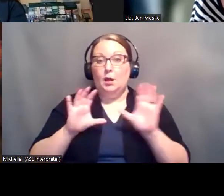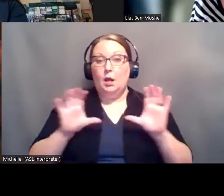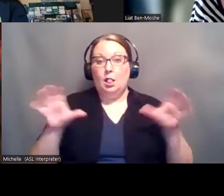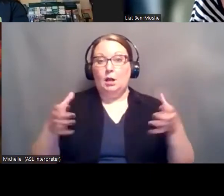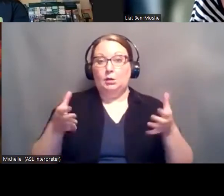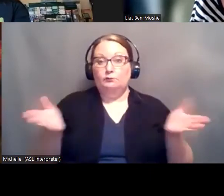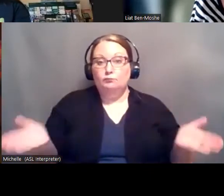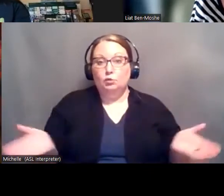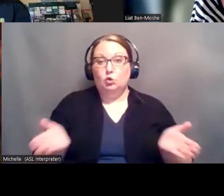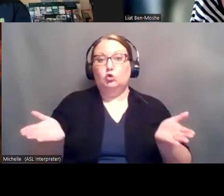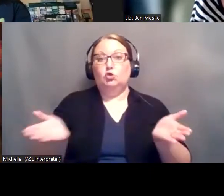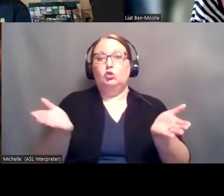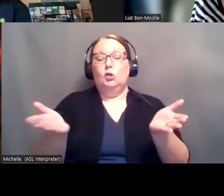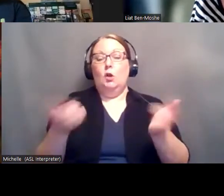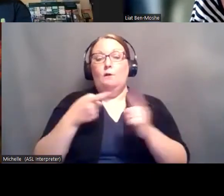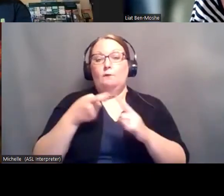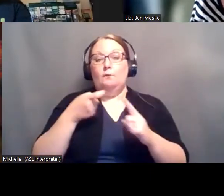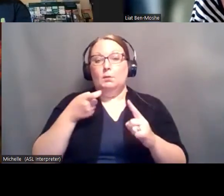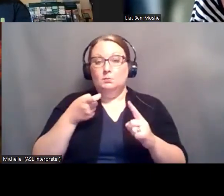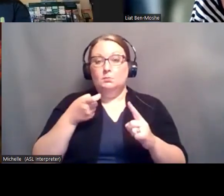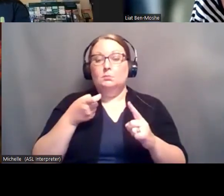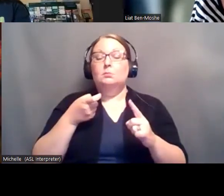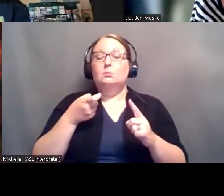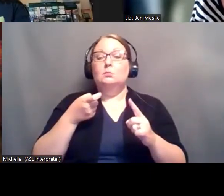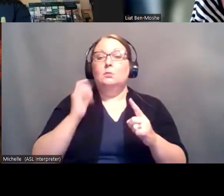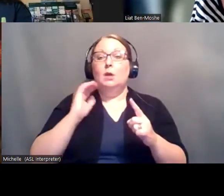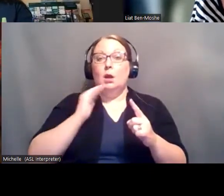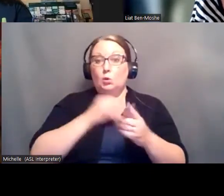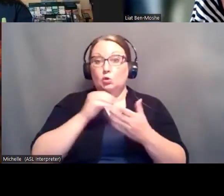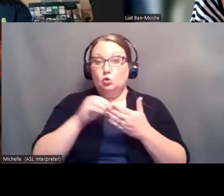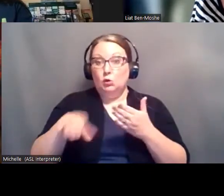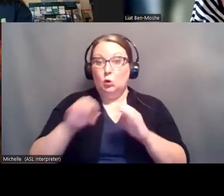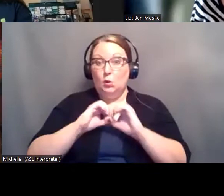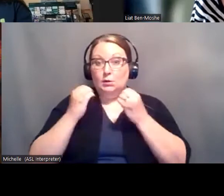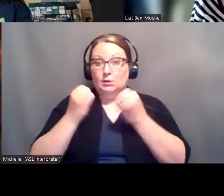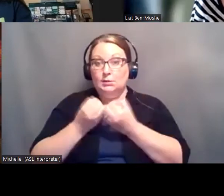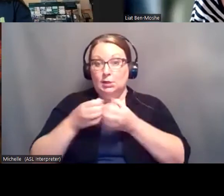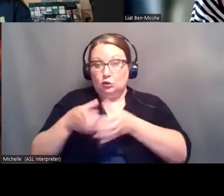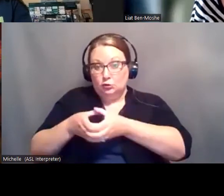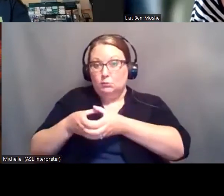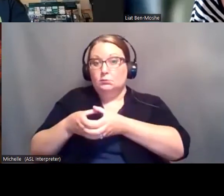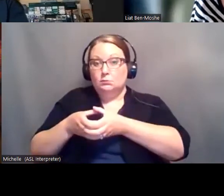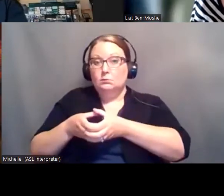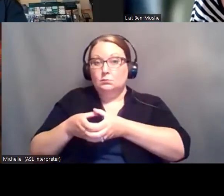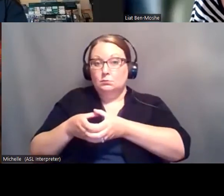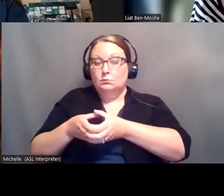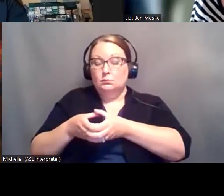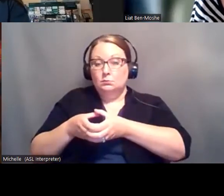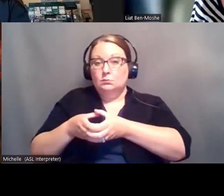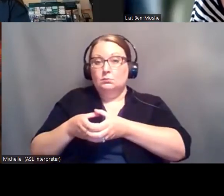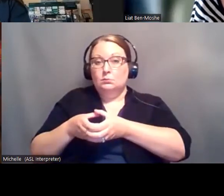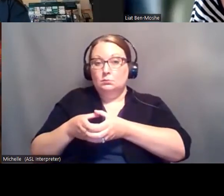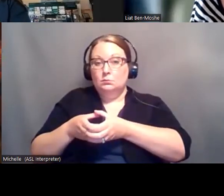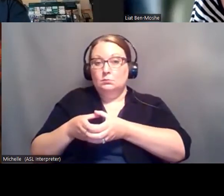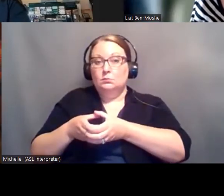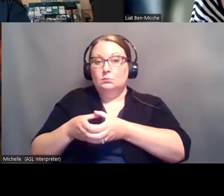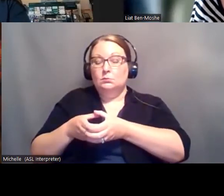of our student organization that was called